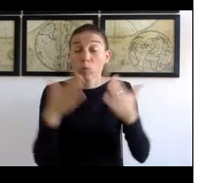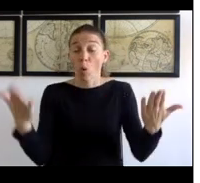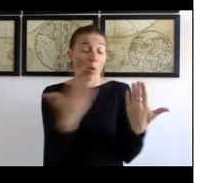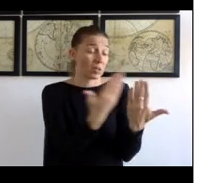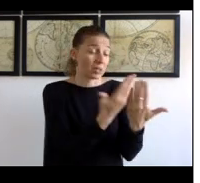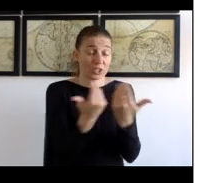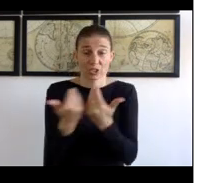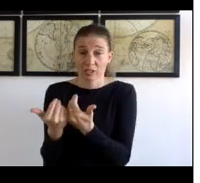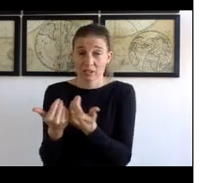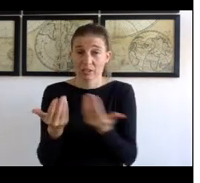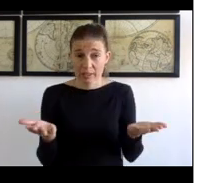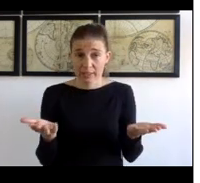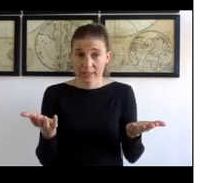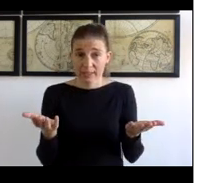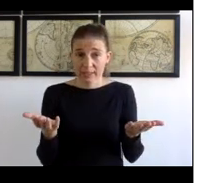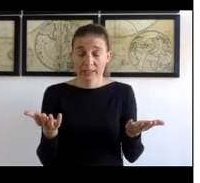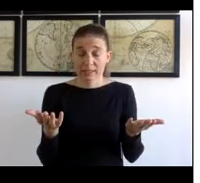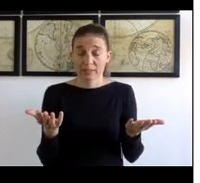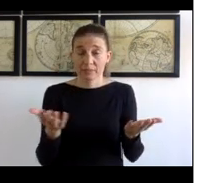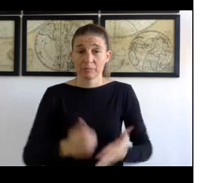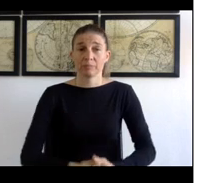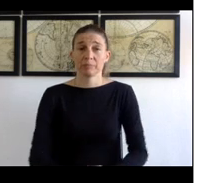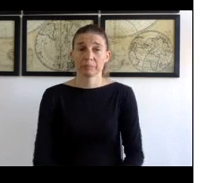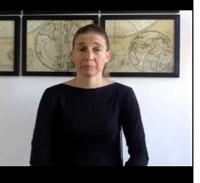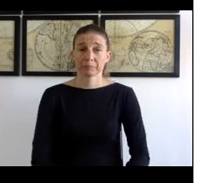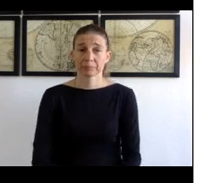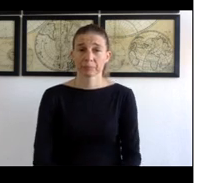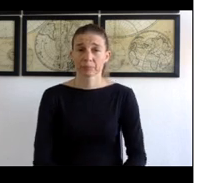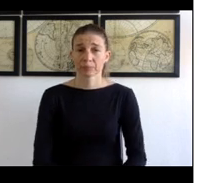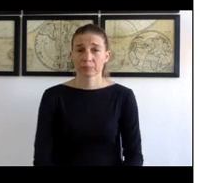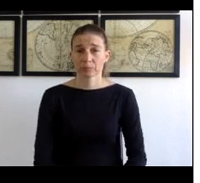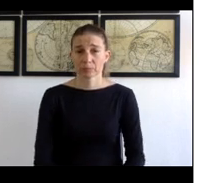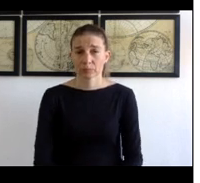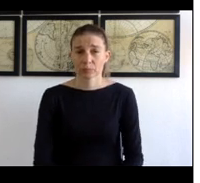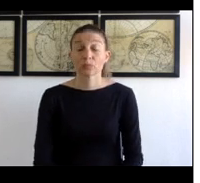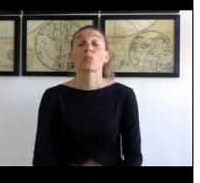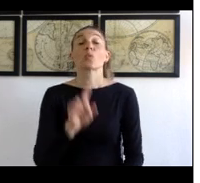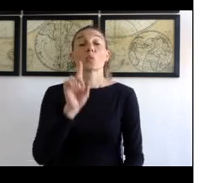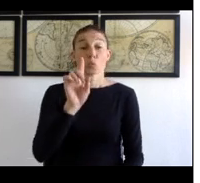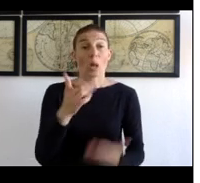That's why a module has been developed together with the Washington Group